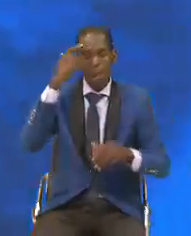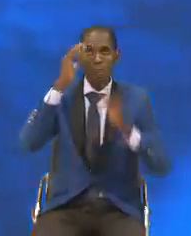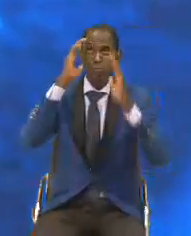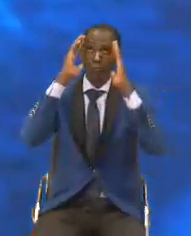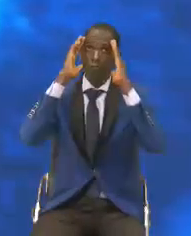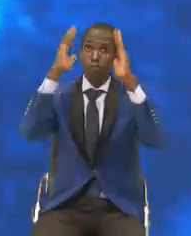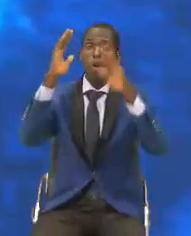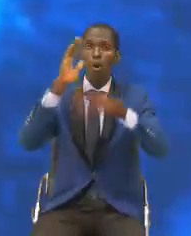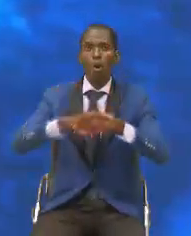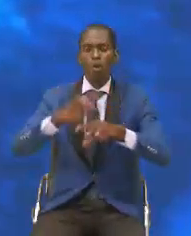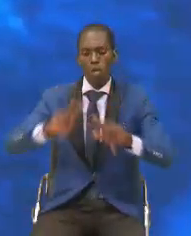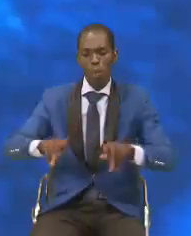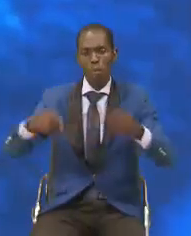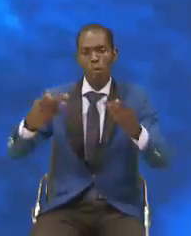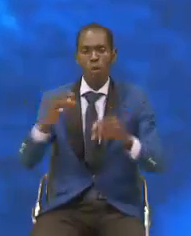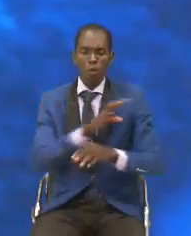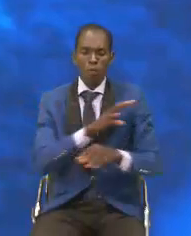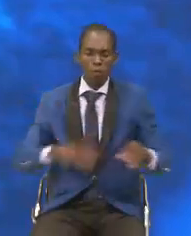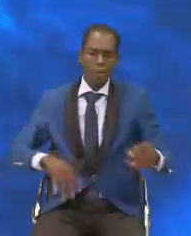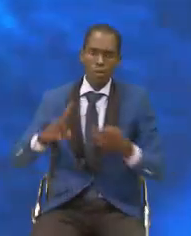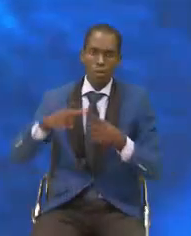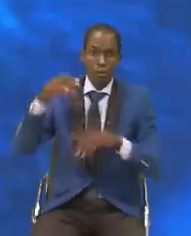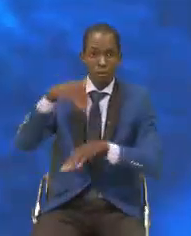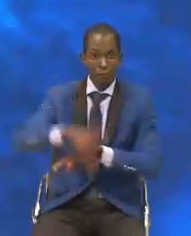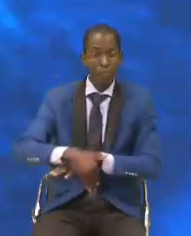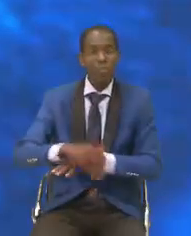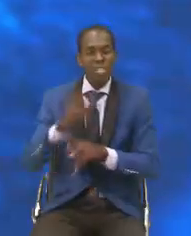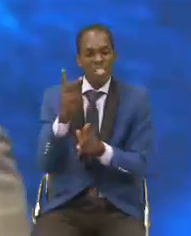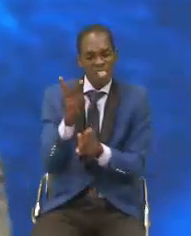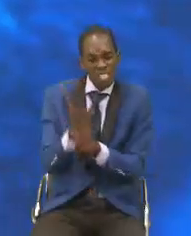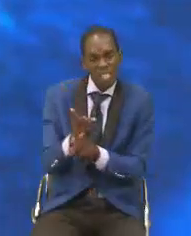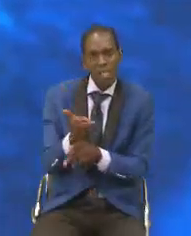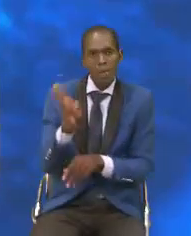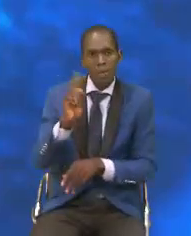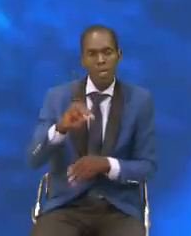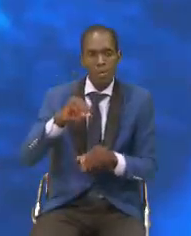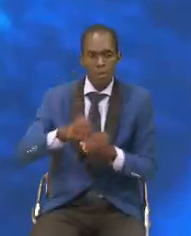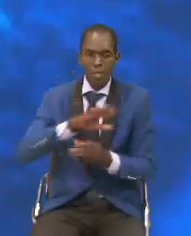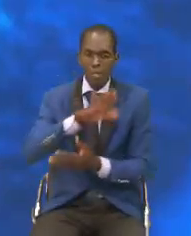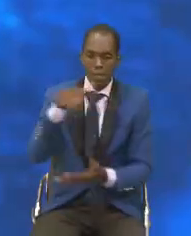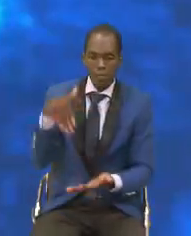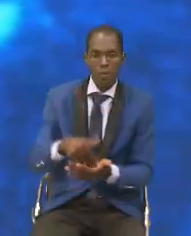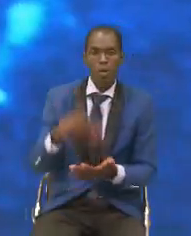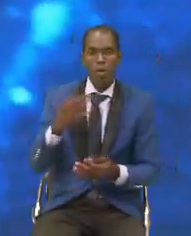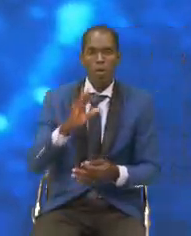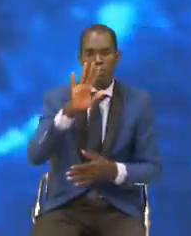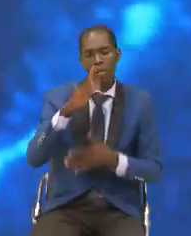and your eye and your mind set on the provision of christ tonight keep them